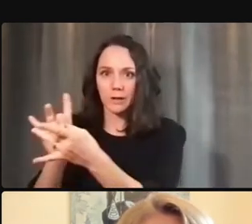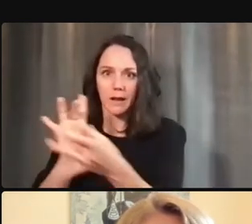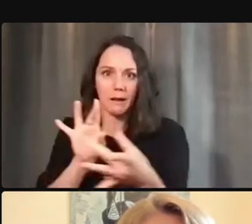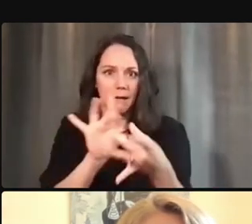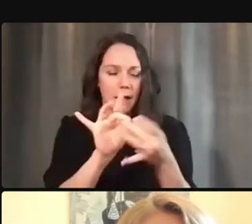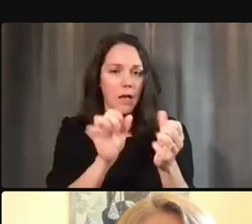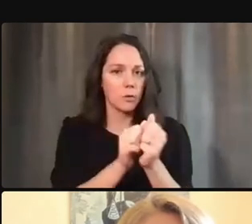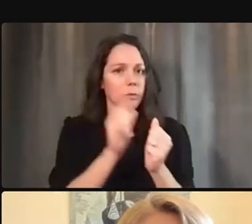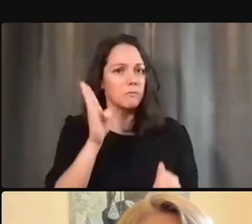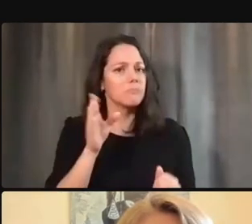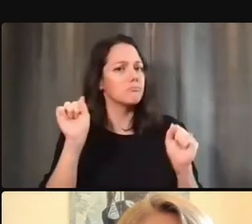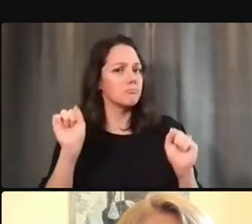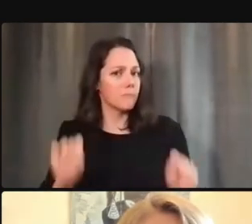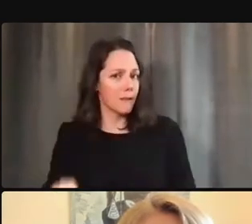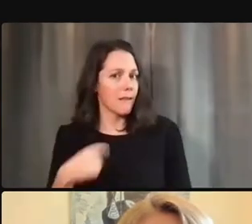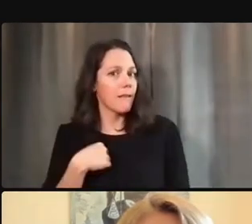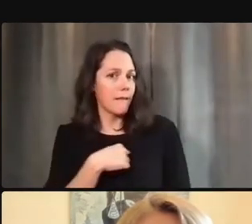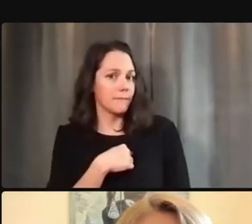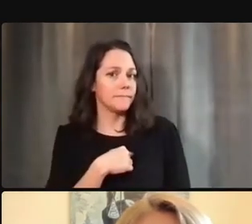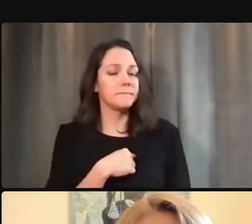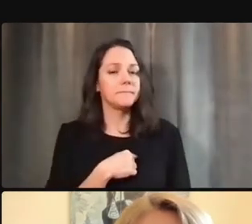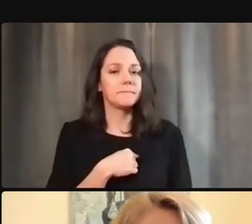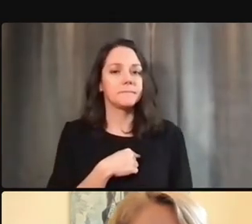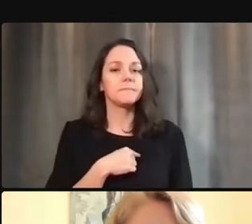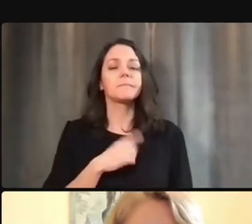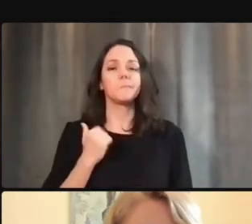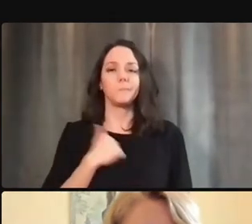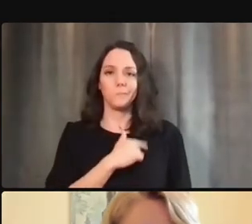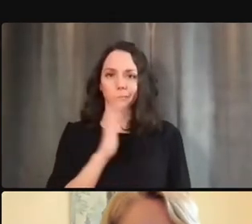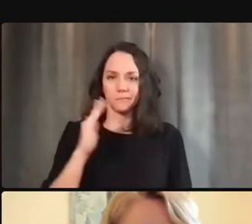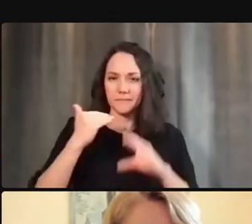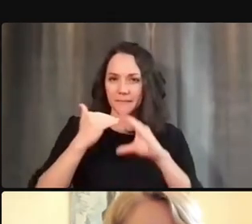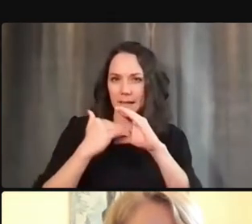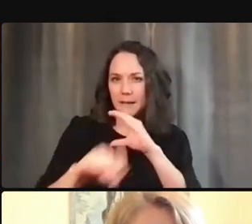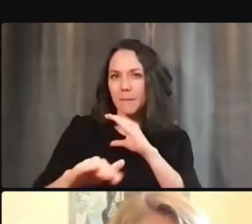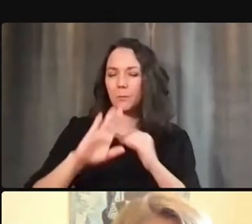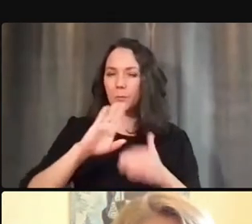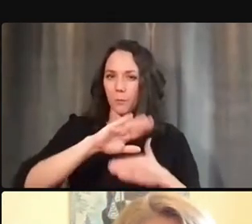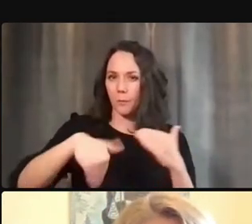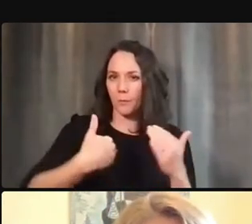An email will go out to all of our attendees as well as those that have